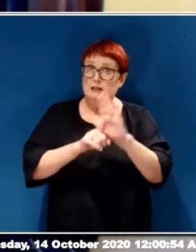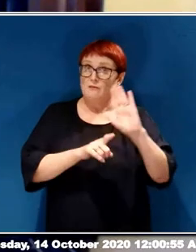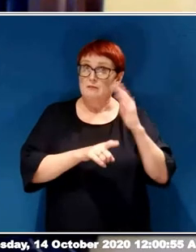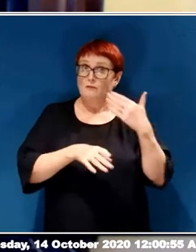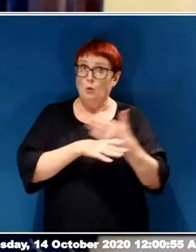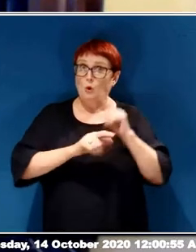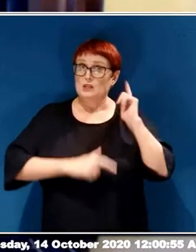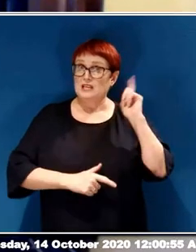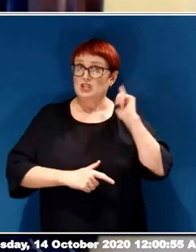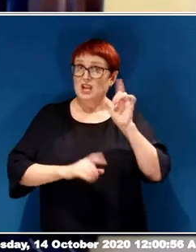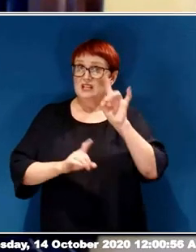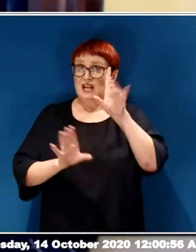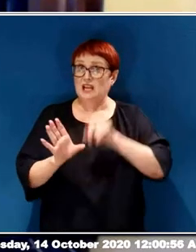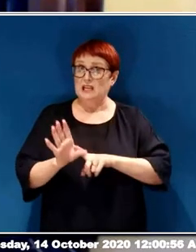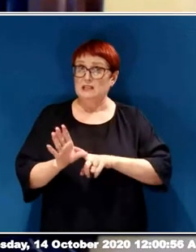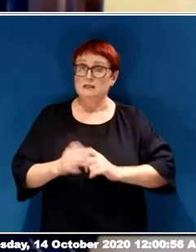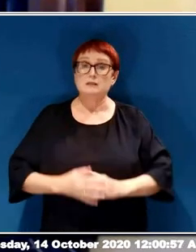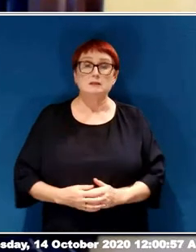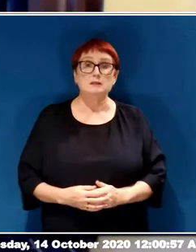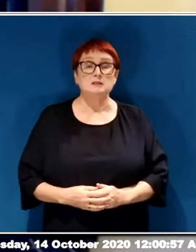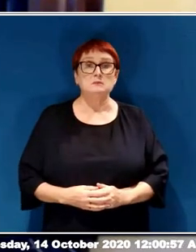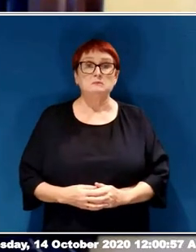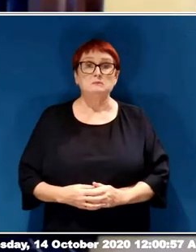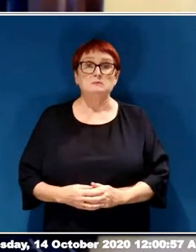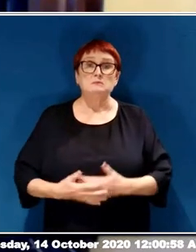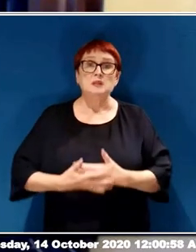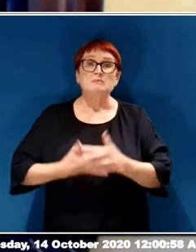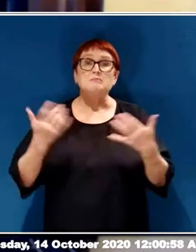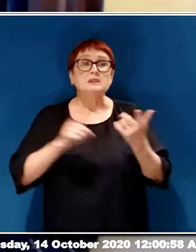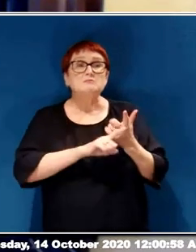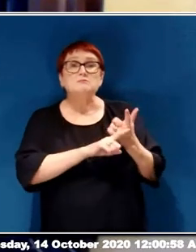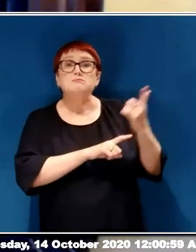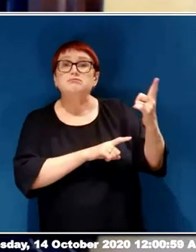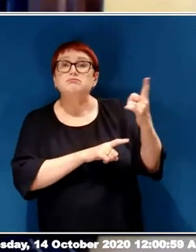suburban public school in a disadvantaged area in Melbourne's